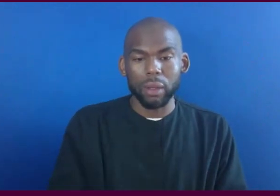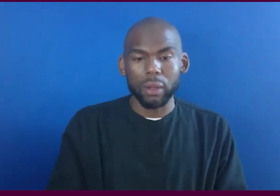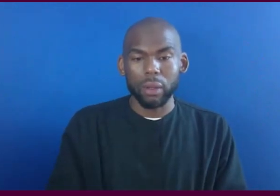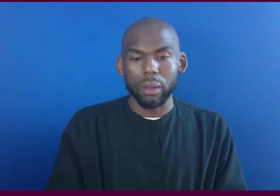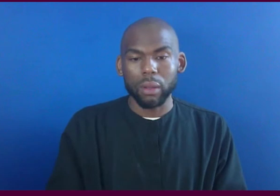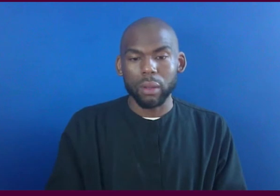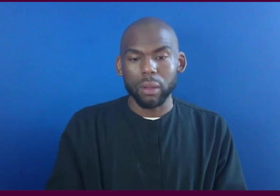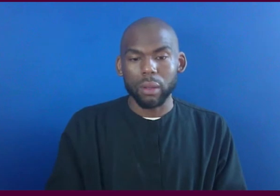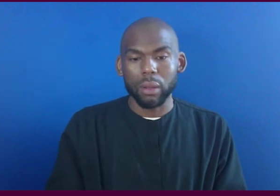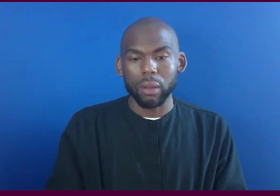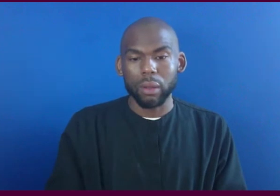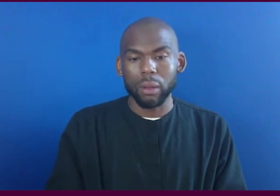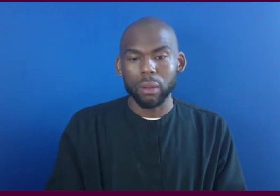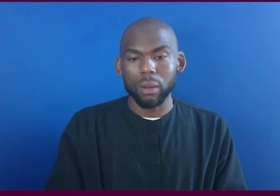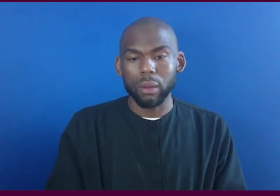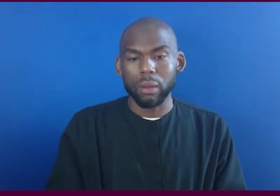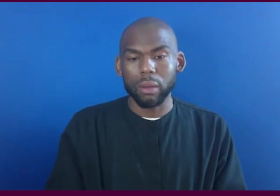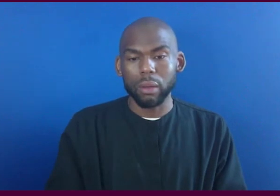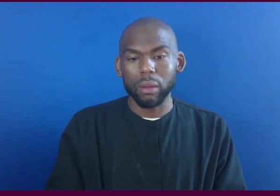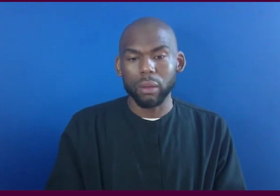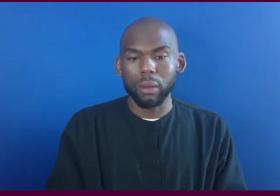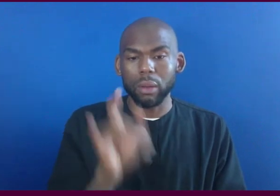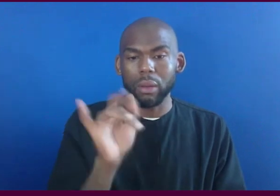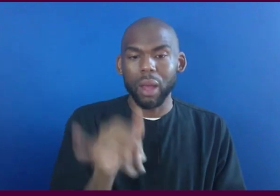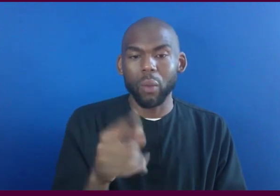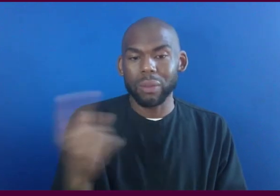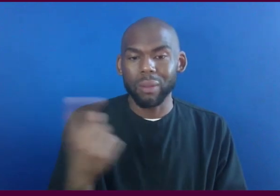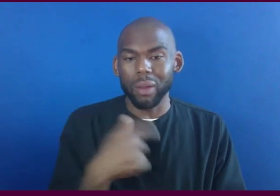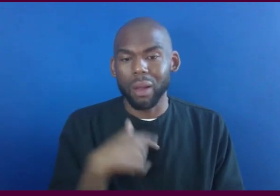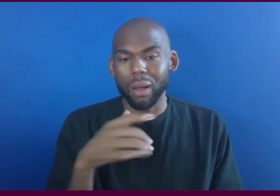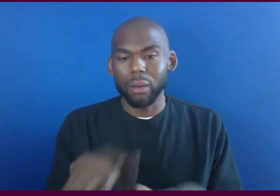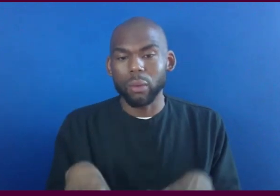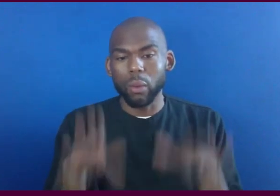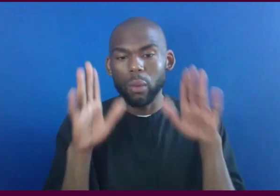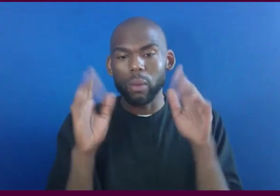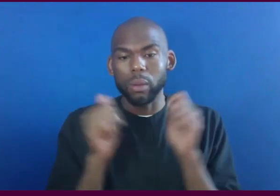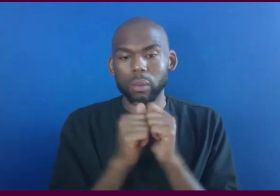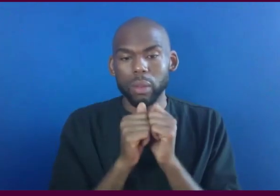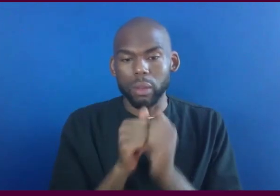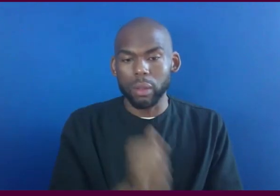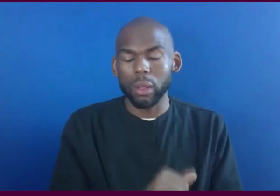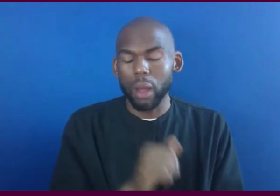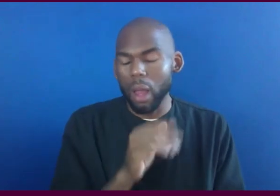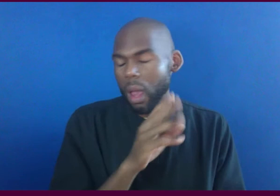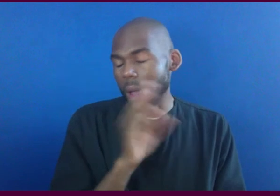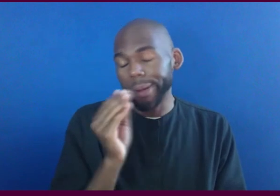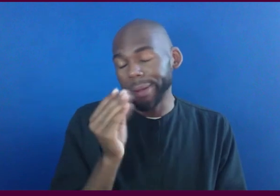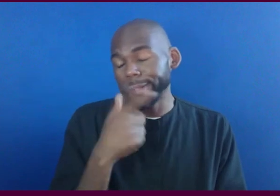in. And so that was something that I grew up with.